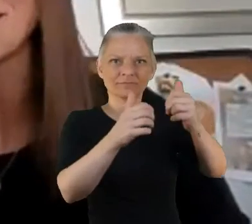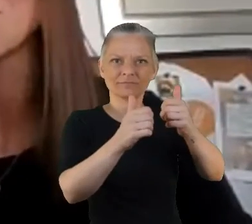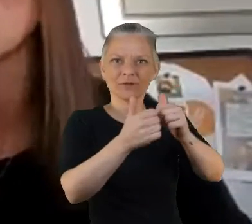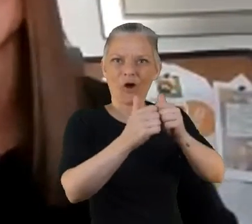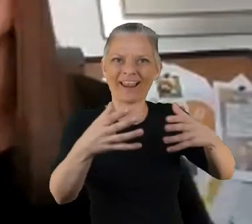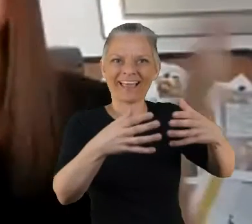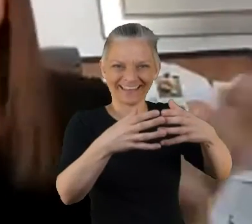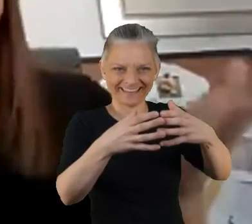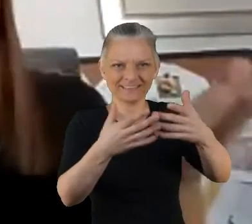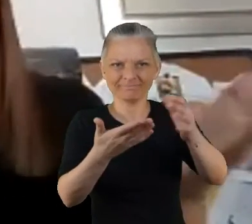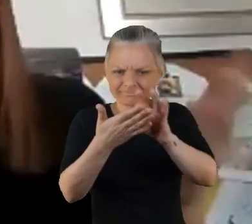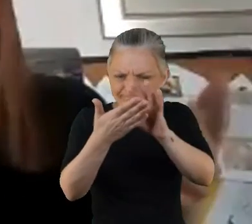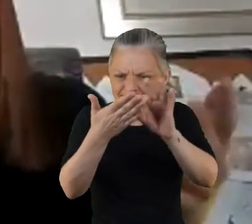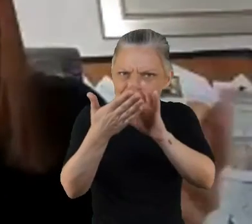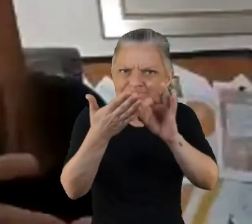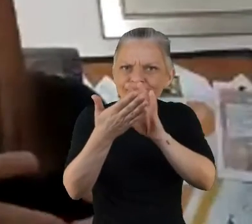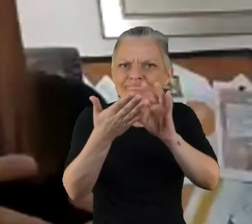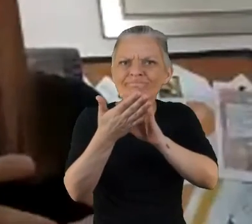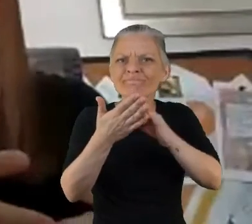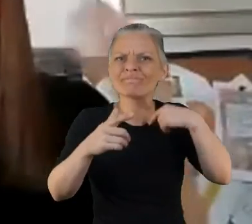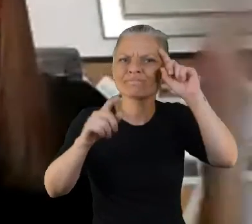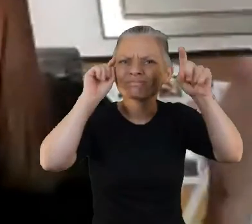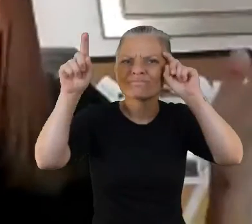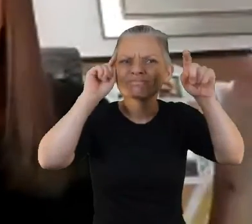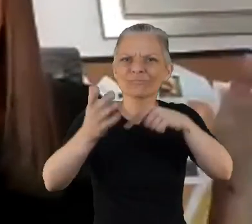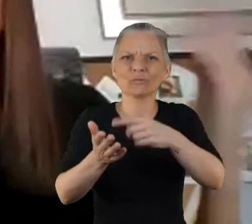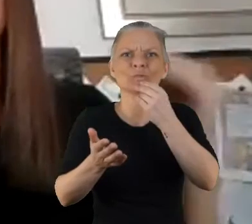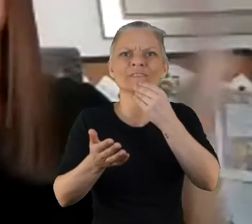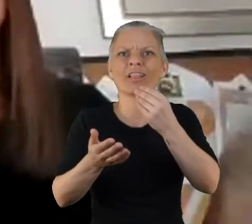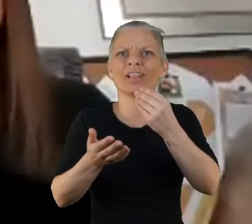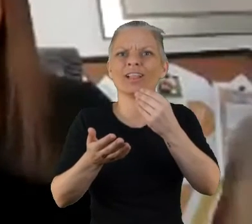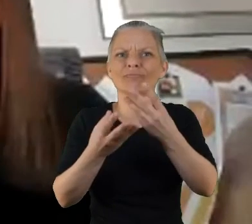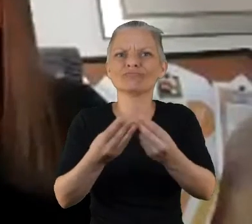about this resource and makes it so special. It was a learning opportunity for all of us,